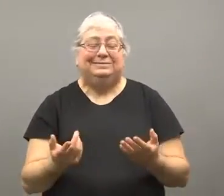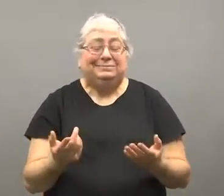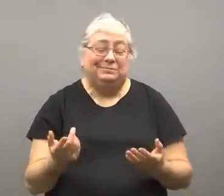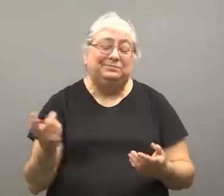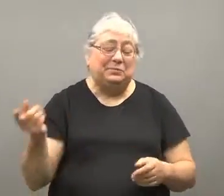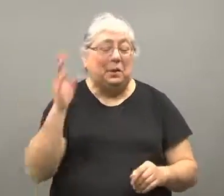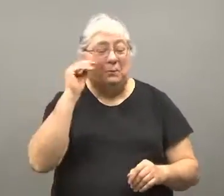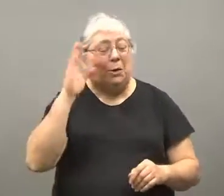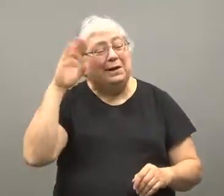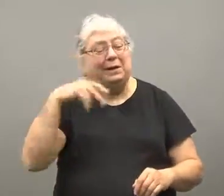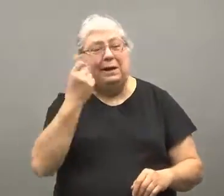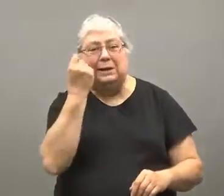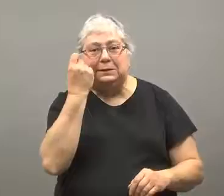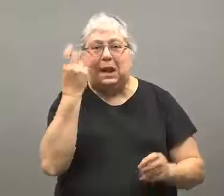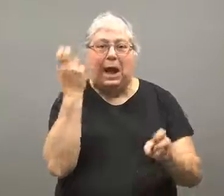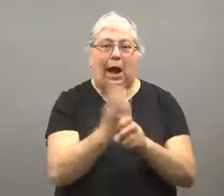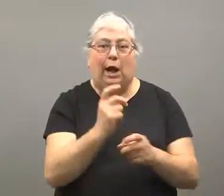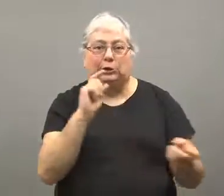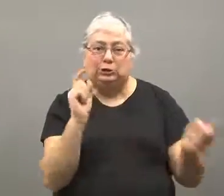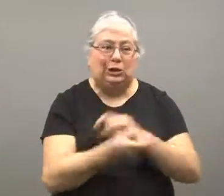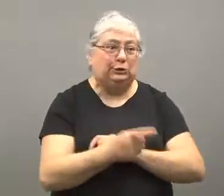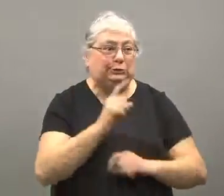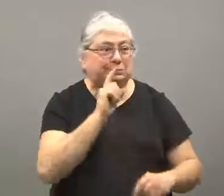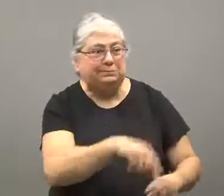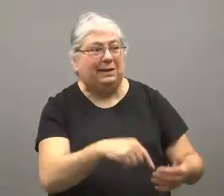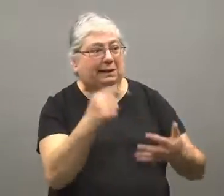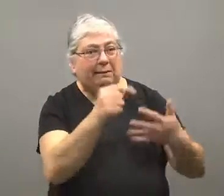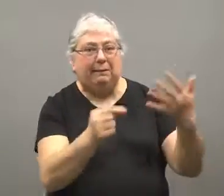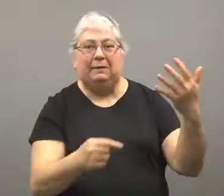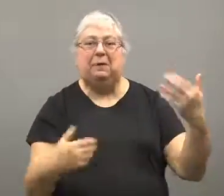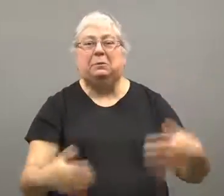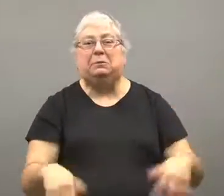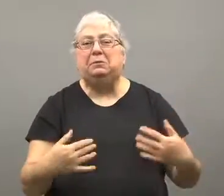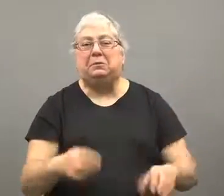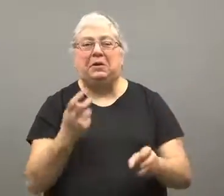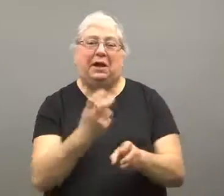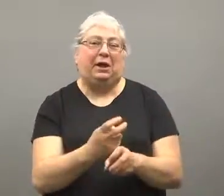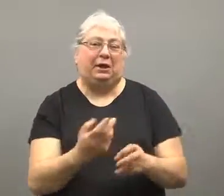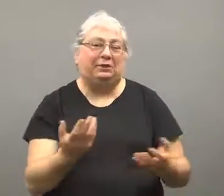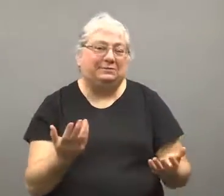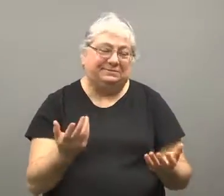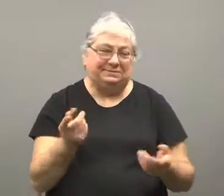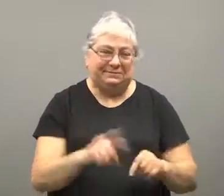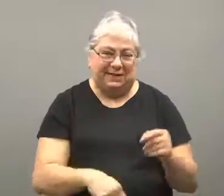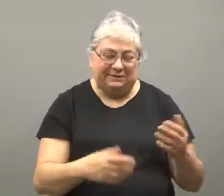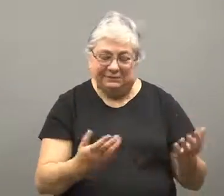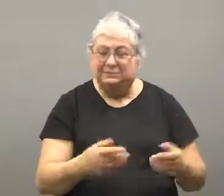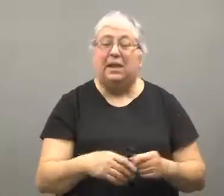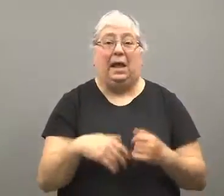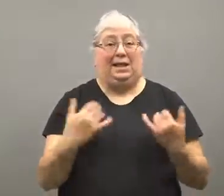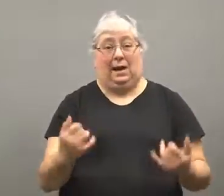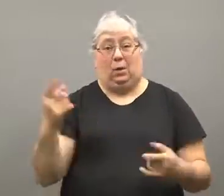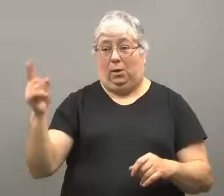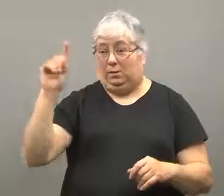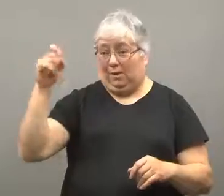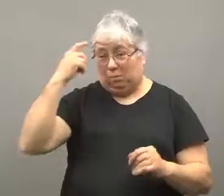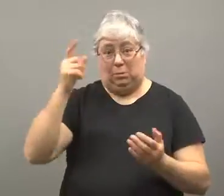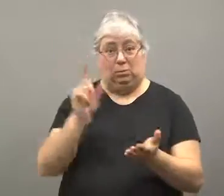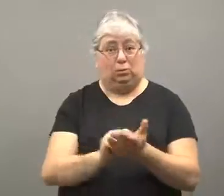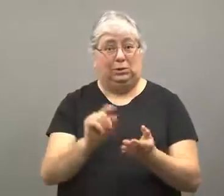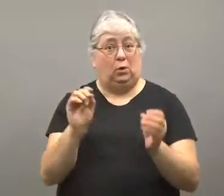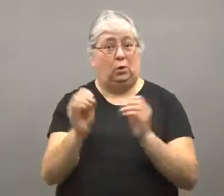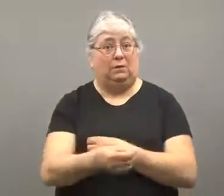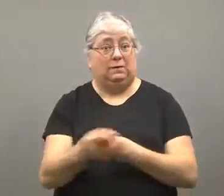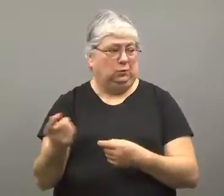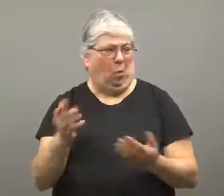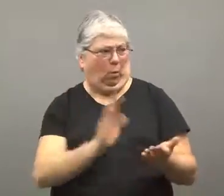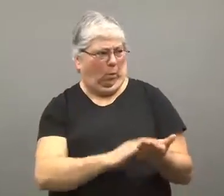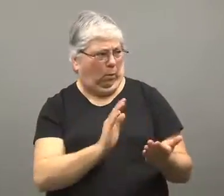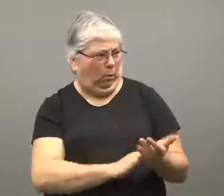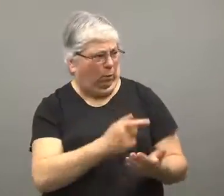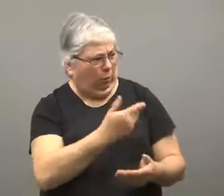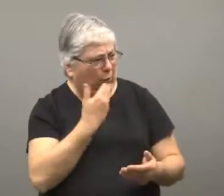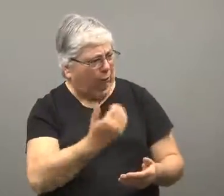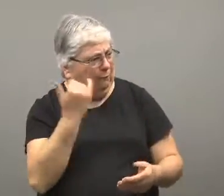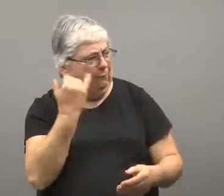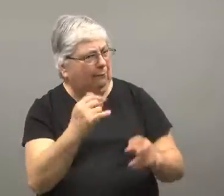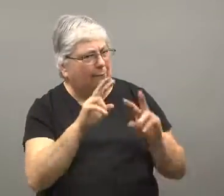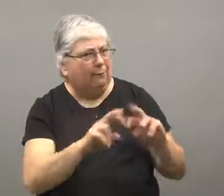He said he understood, and knew it could be hard to effect change in the system.